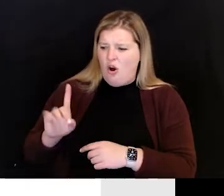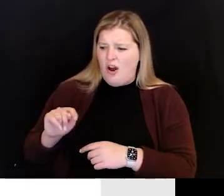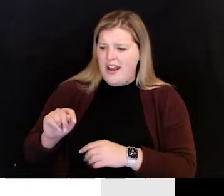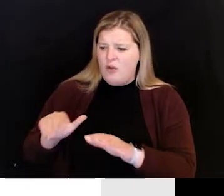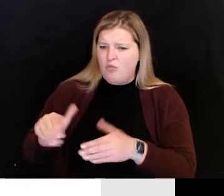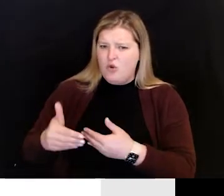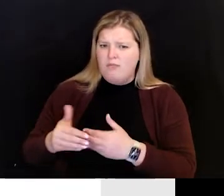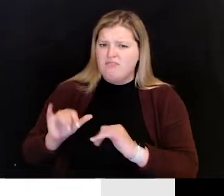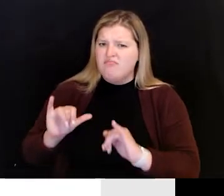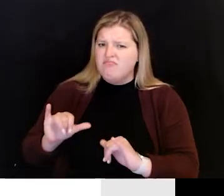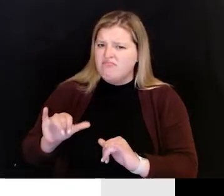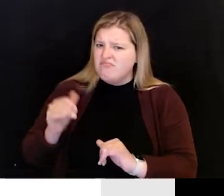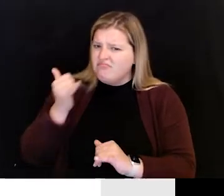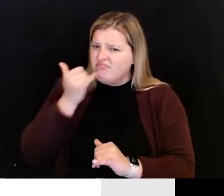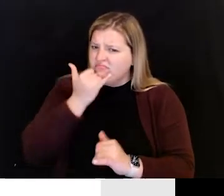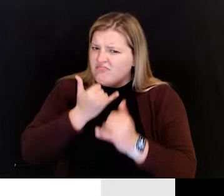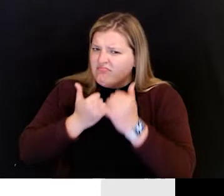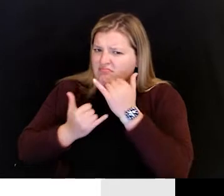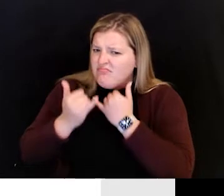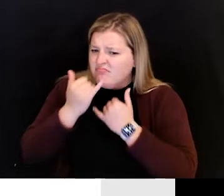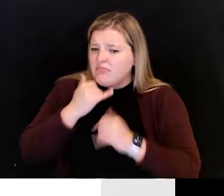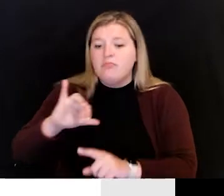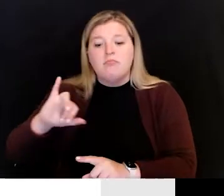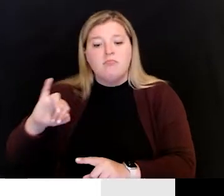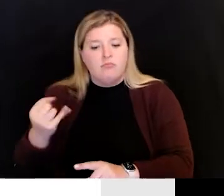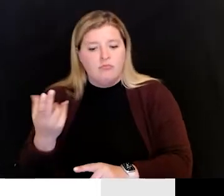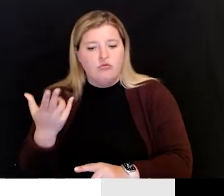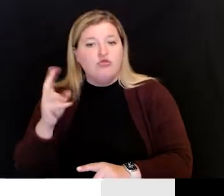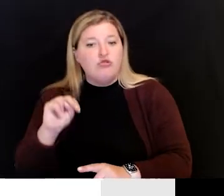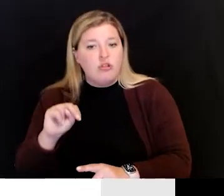And John was a real advocate for all of our team,